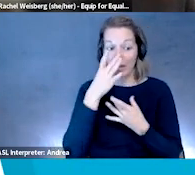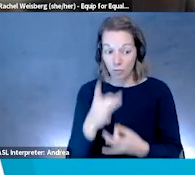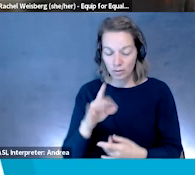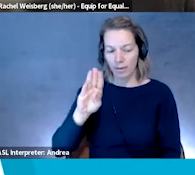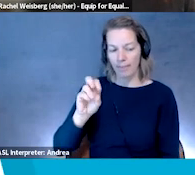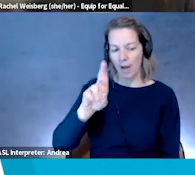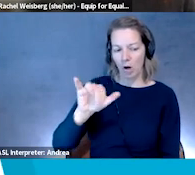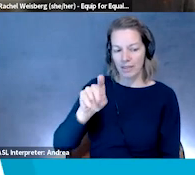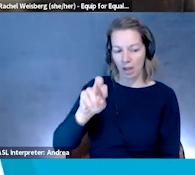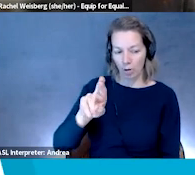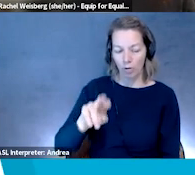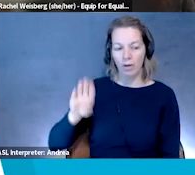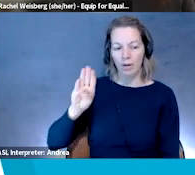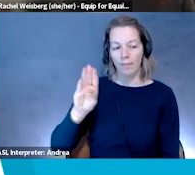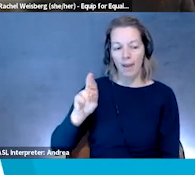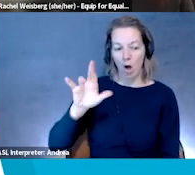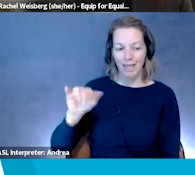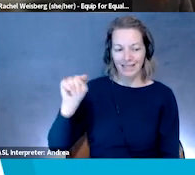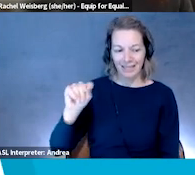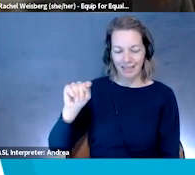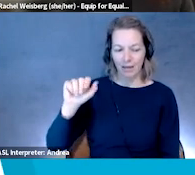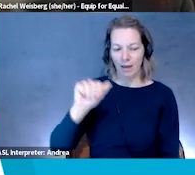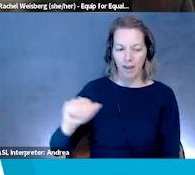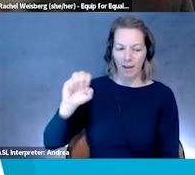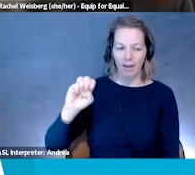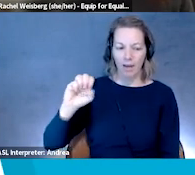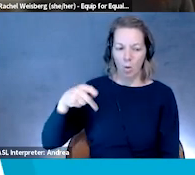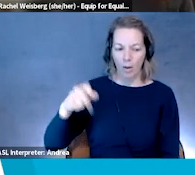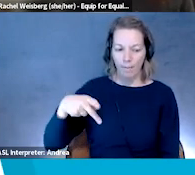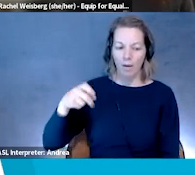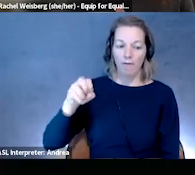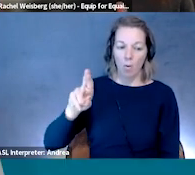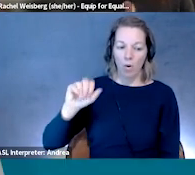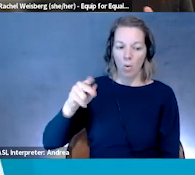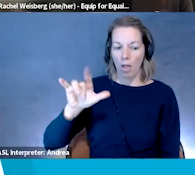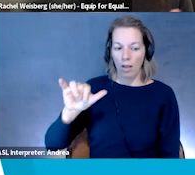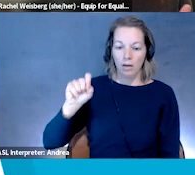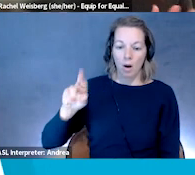WE HAVE ABLE TO DO THIS FROM THE ILLINOIS EQUAL